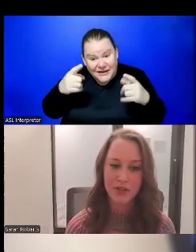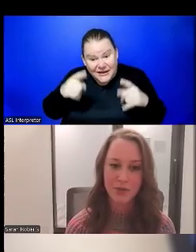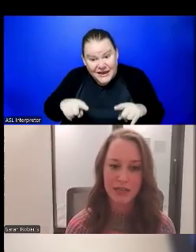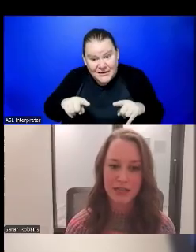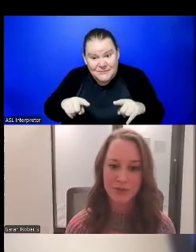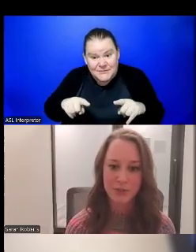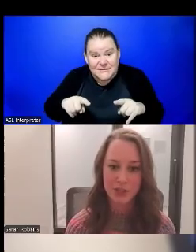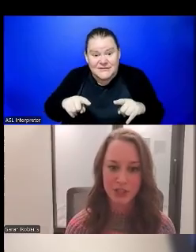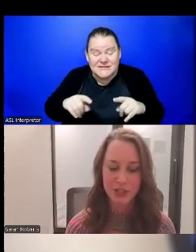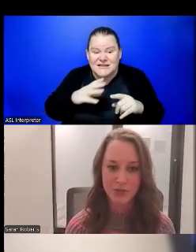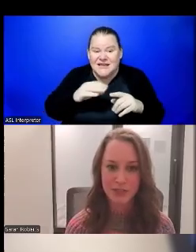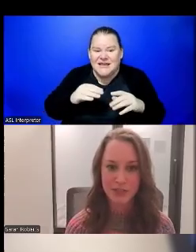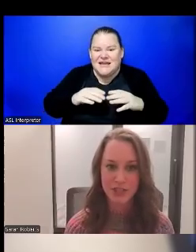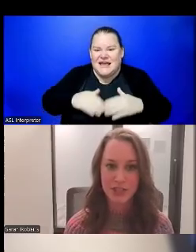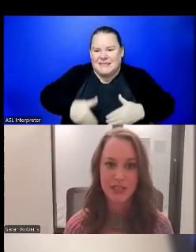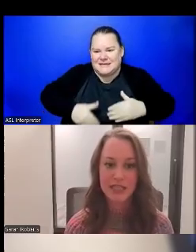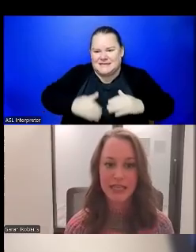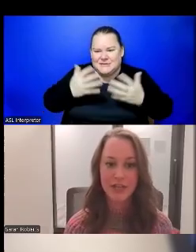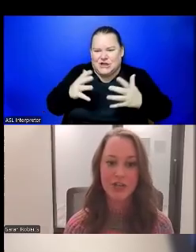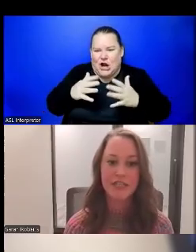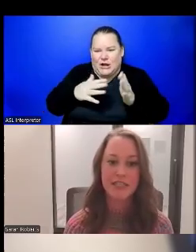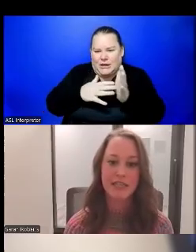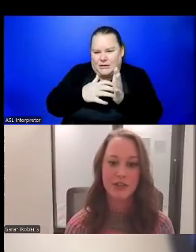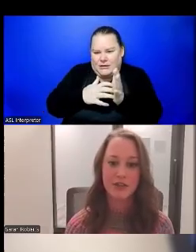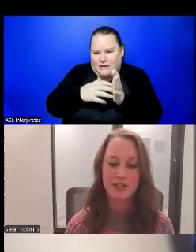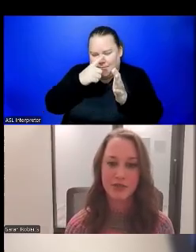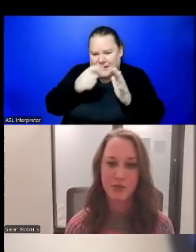already weakened from a G Tube, it's just increasing their risk